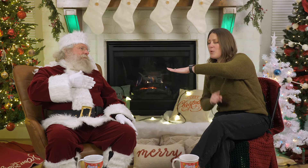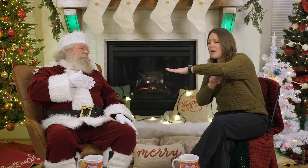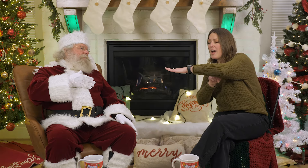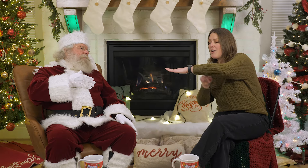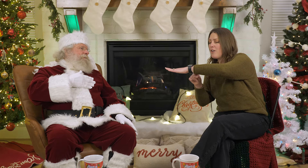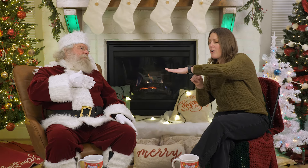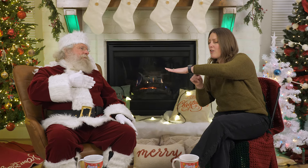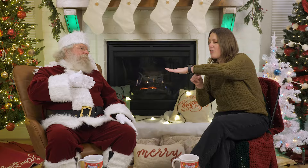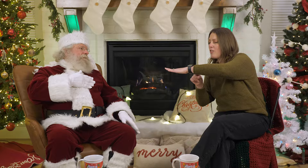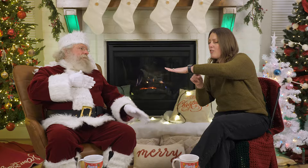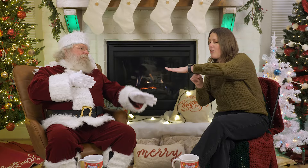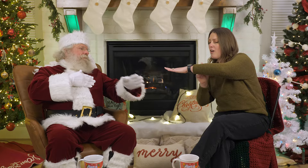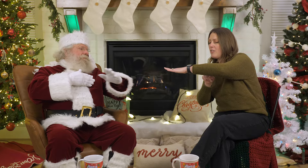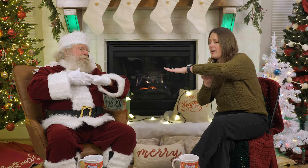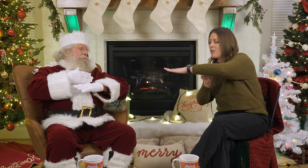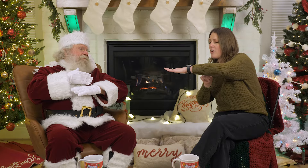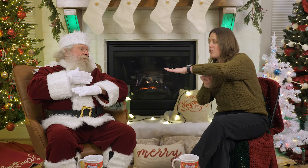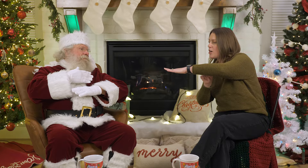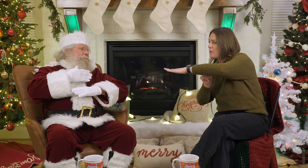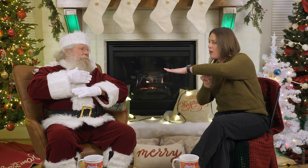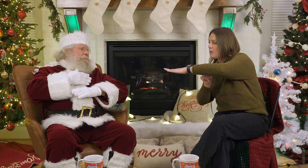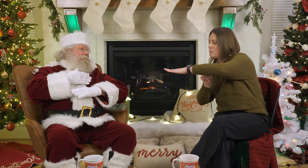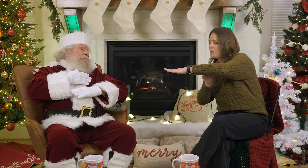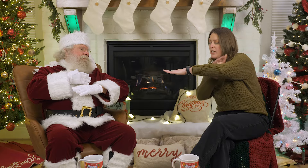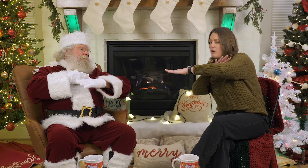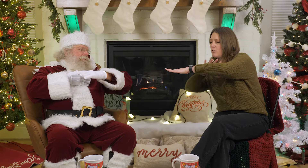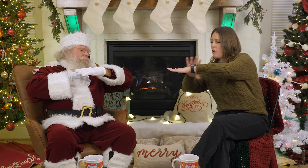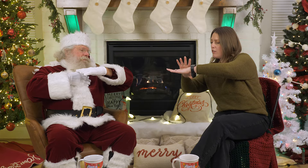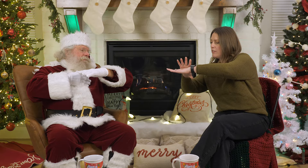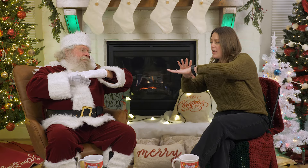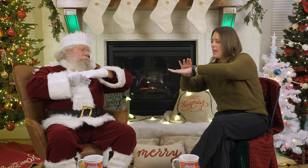we're going to have our... like our non-dominant arm right here long.